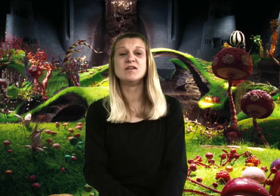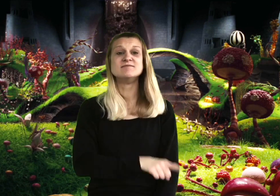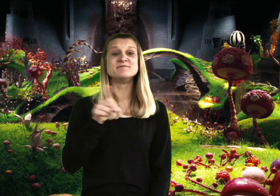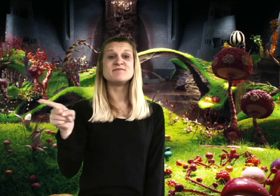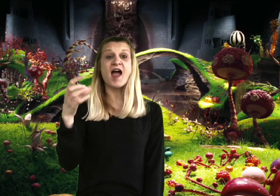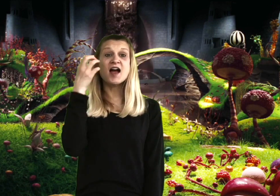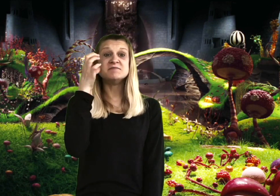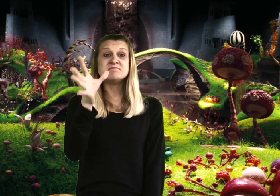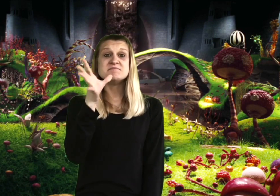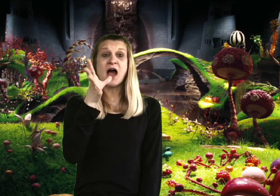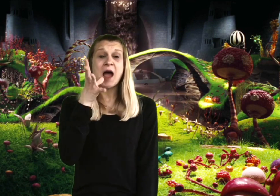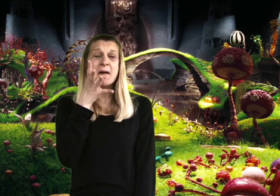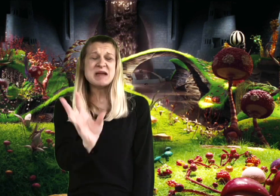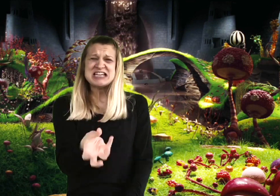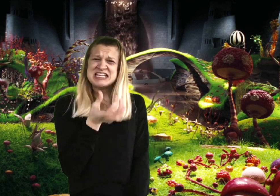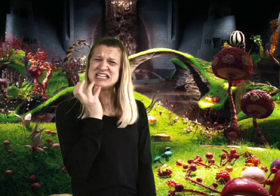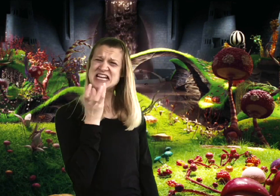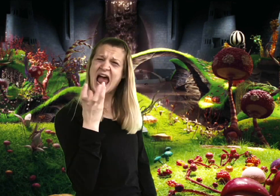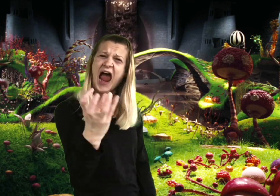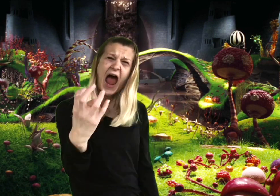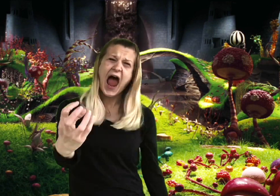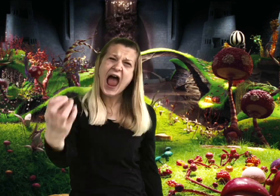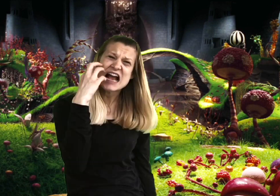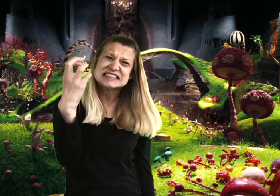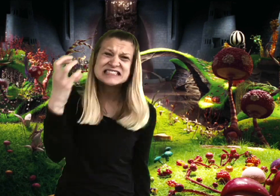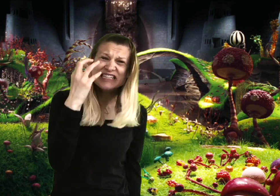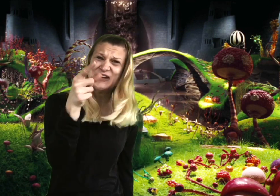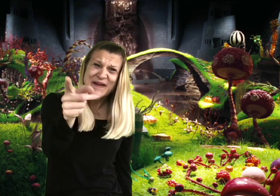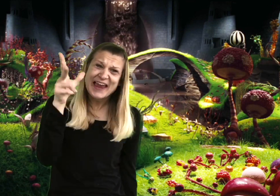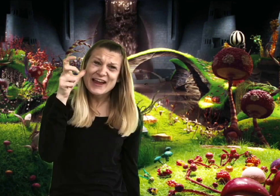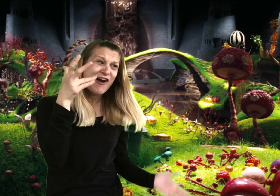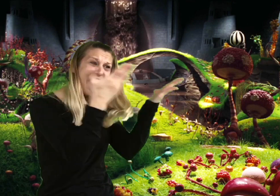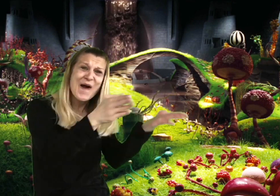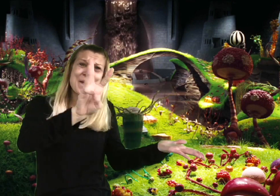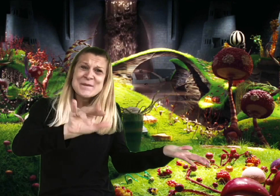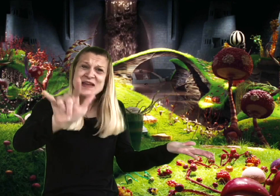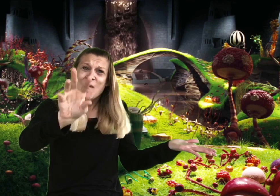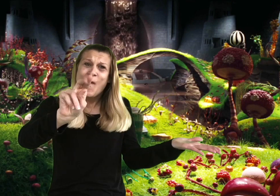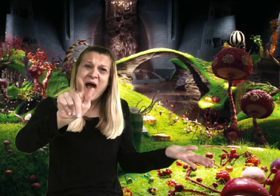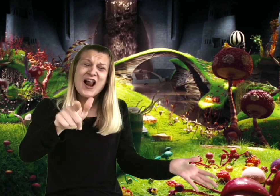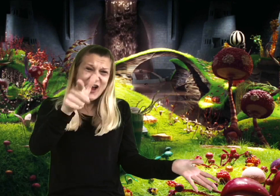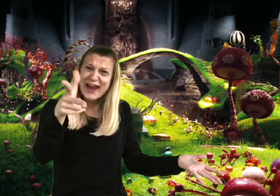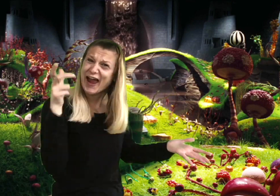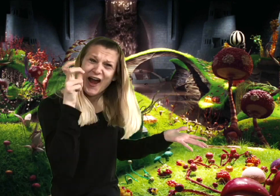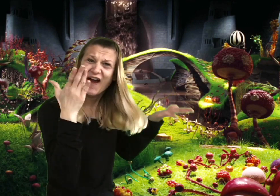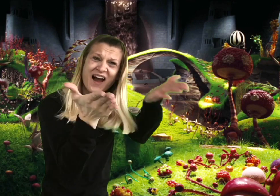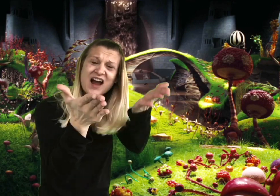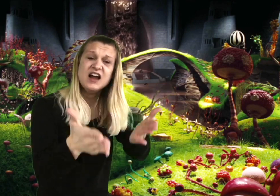"Augustus!" called out Mrs. Gloop. "Didn’t you hear what the man said?"